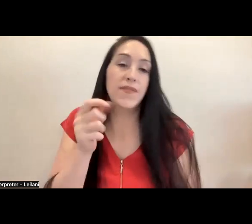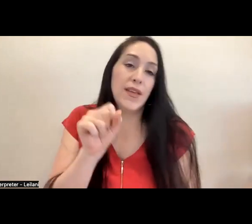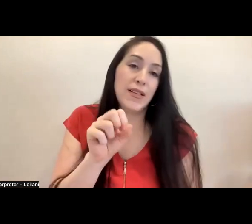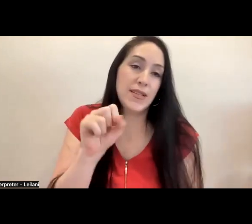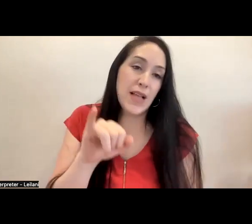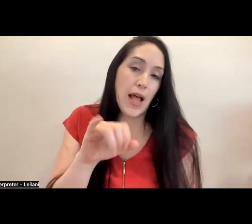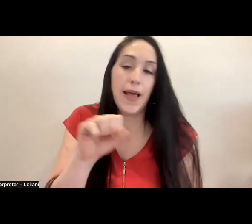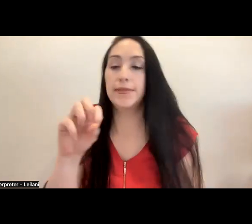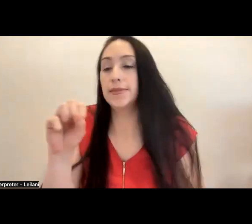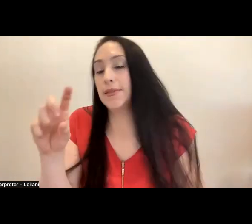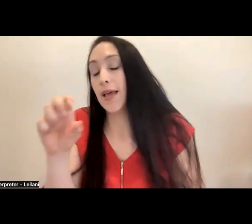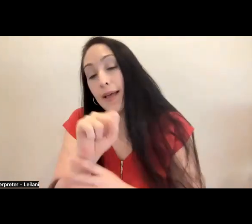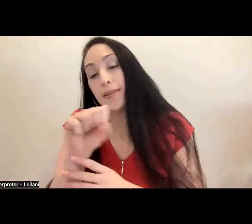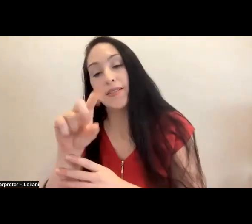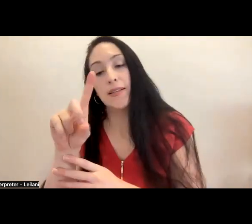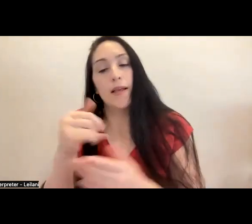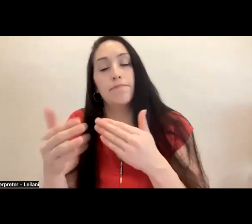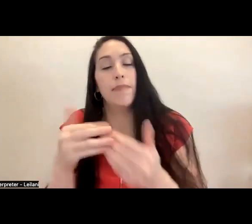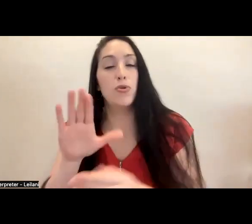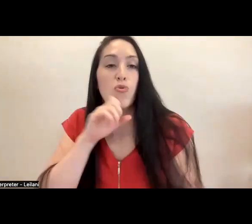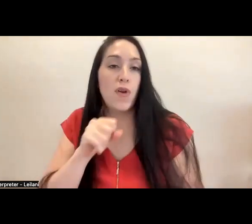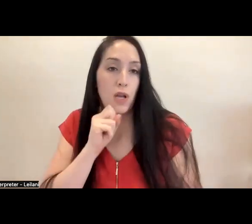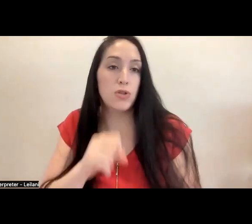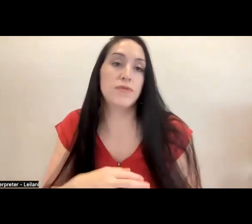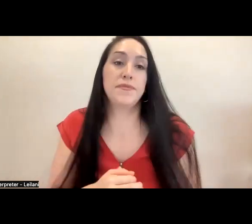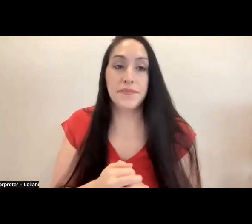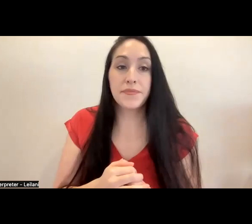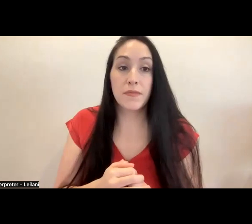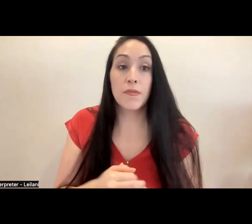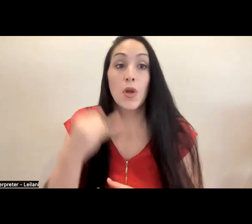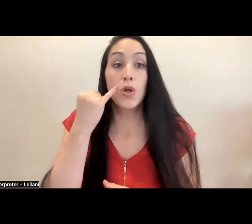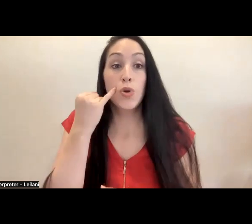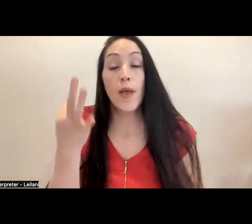that's important to, if you make a withdrawal during the account under you you're gonna